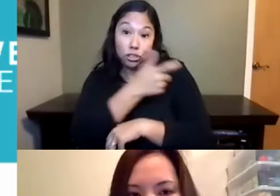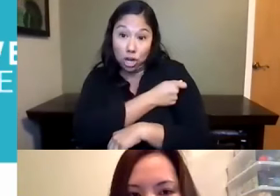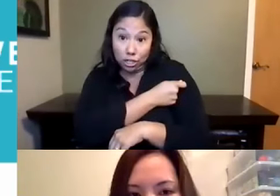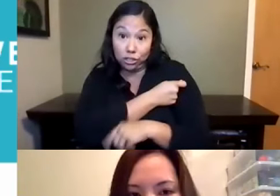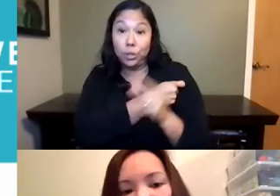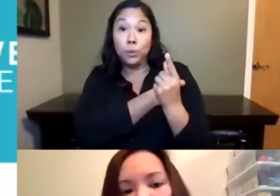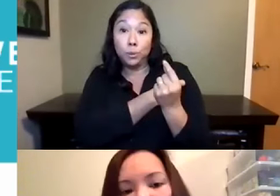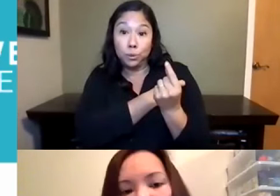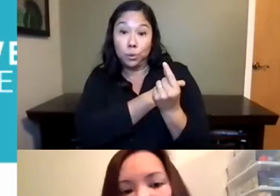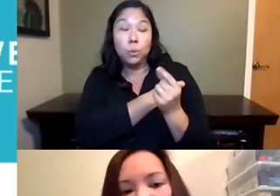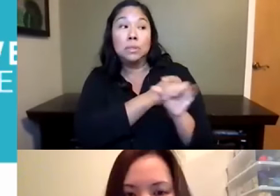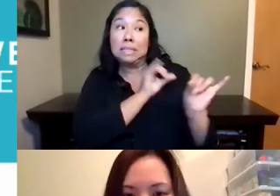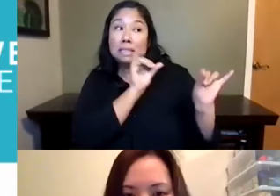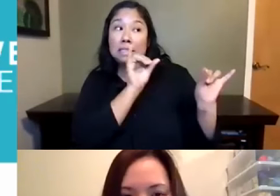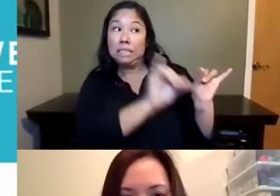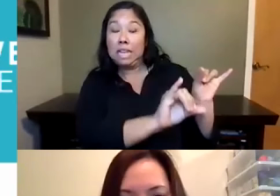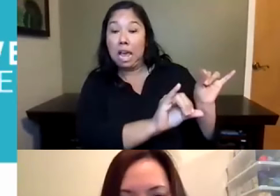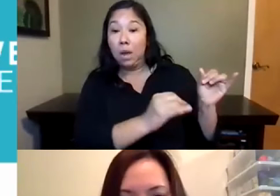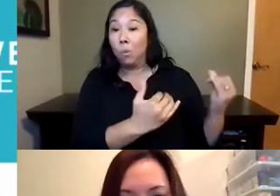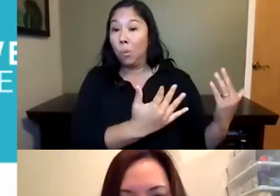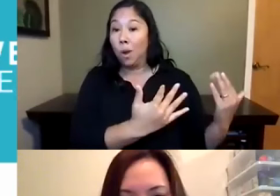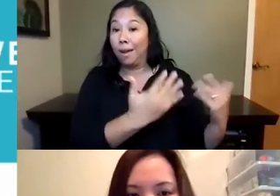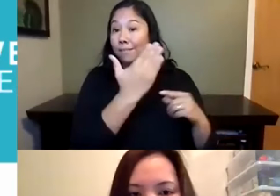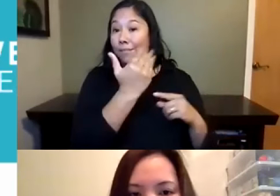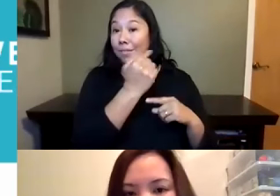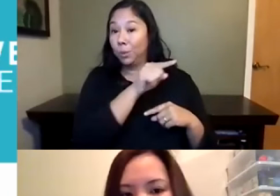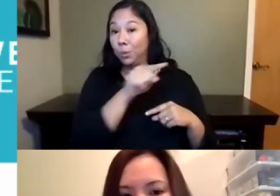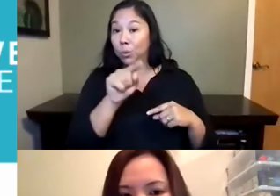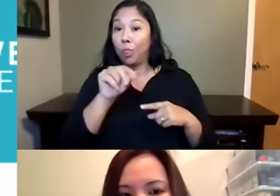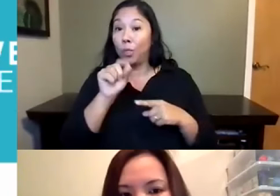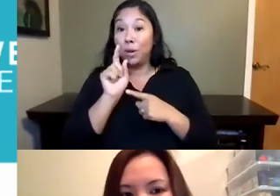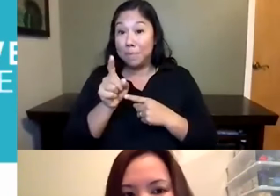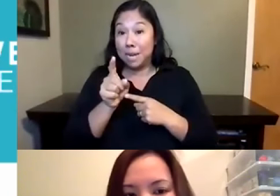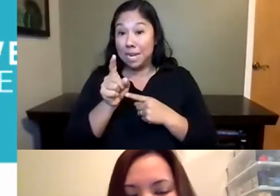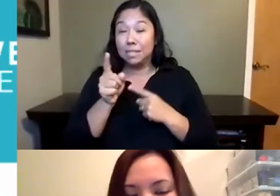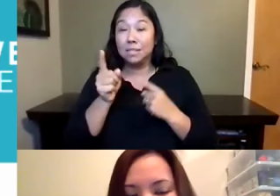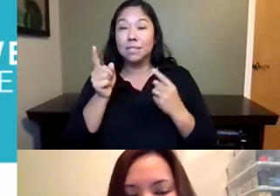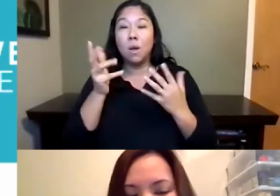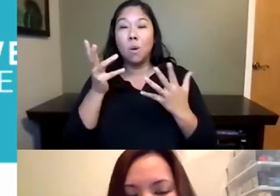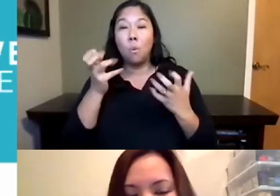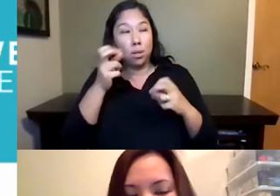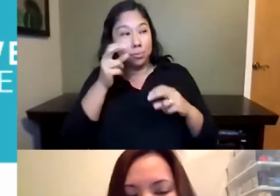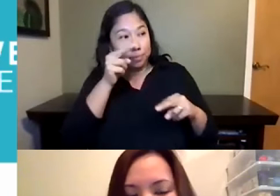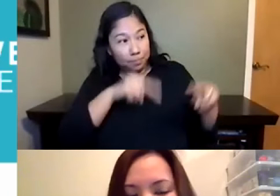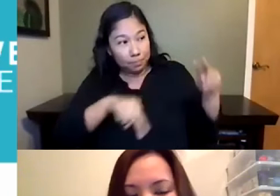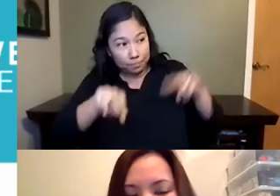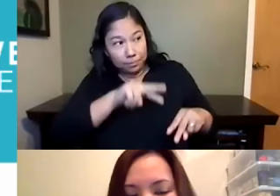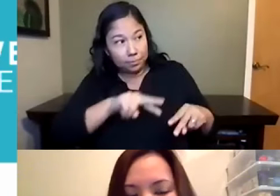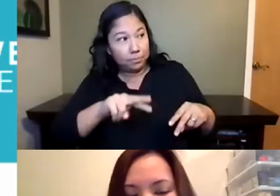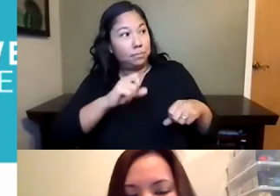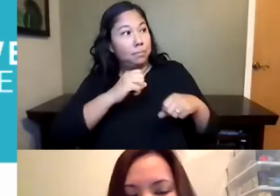to stay for 15 to 30 minutes for observation for any allergic reactions to the vaccine.